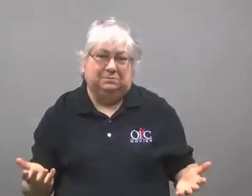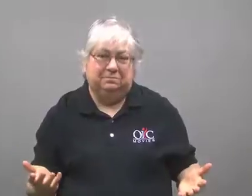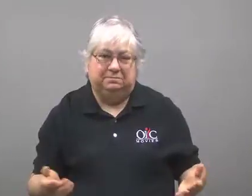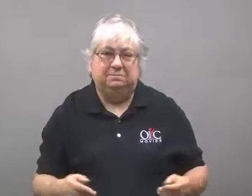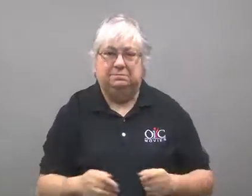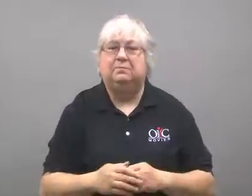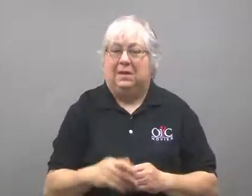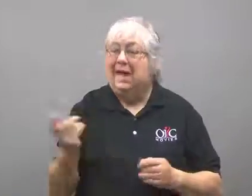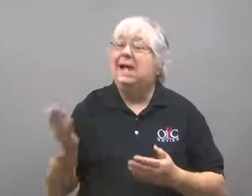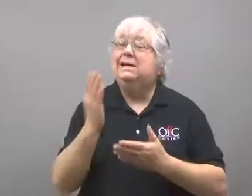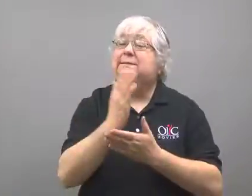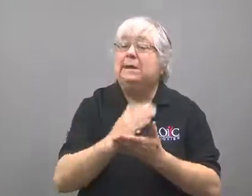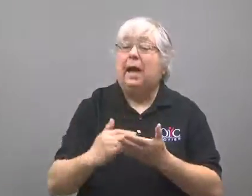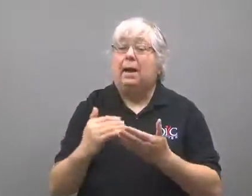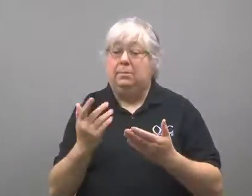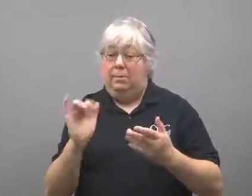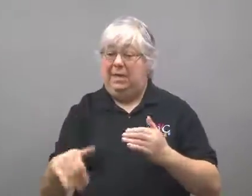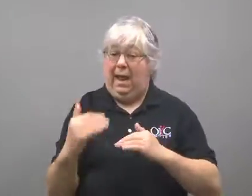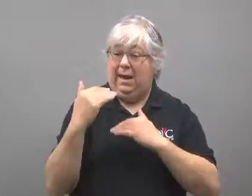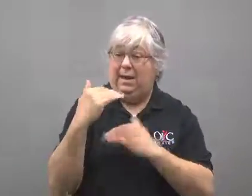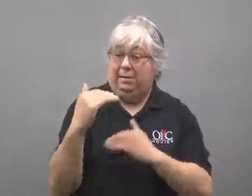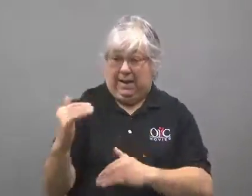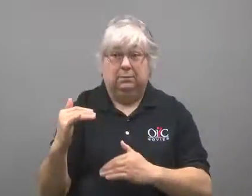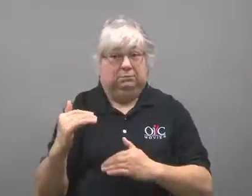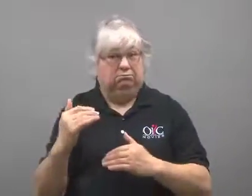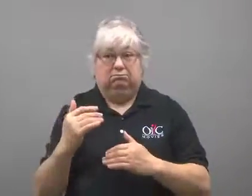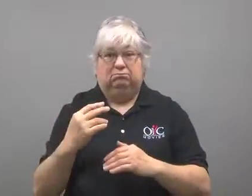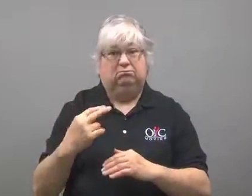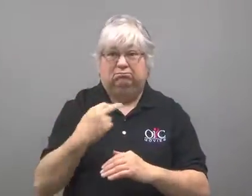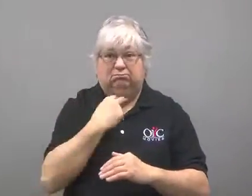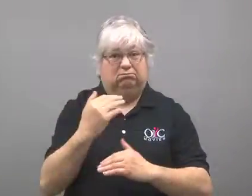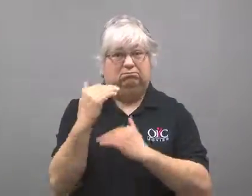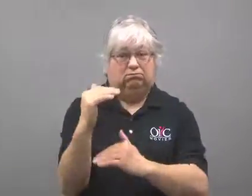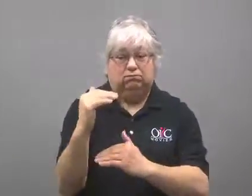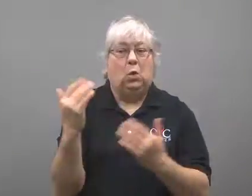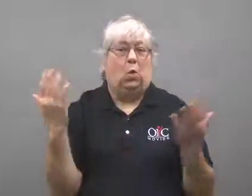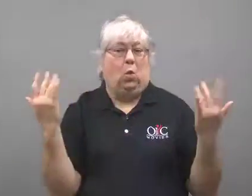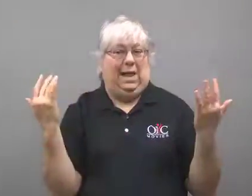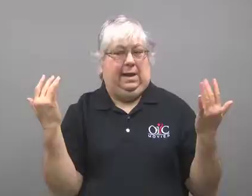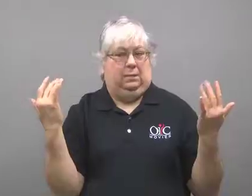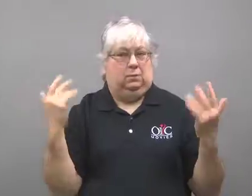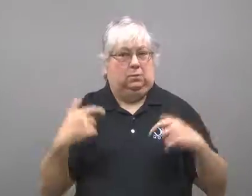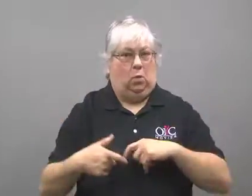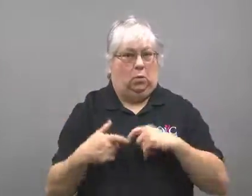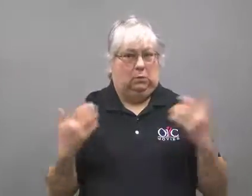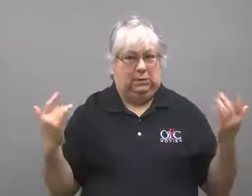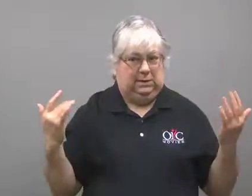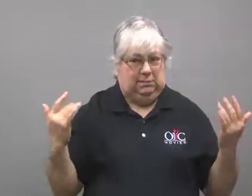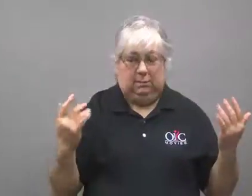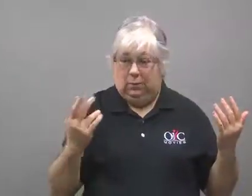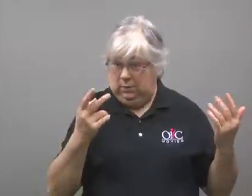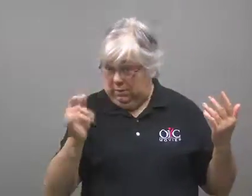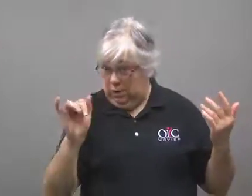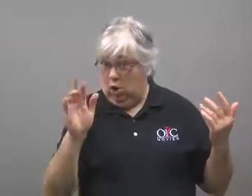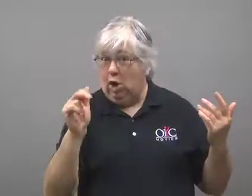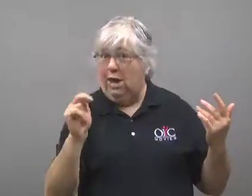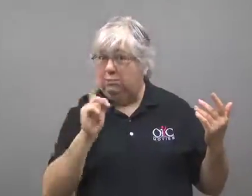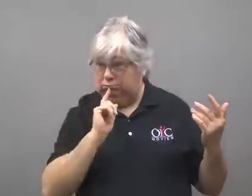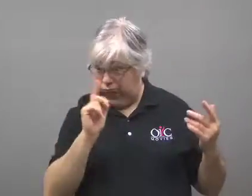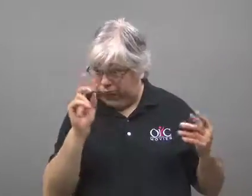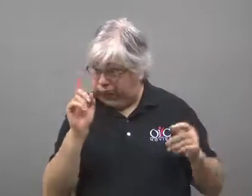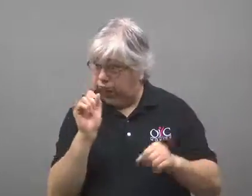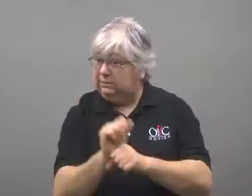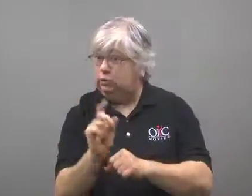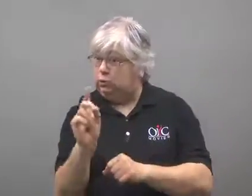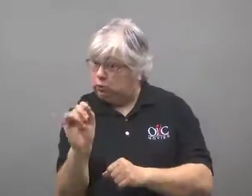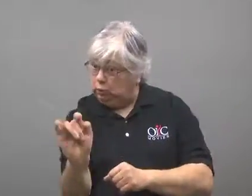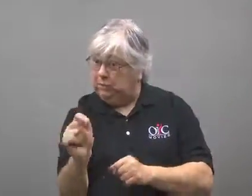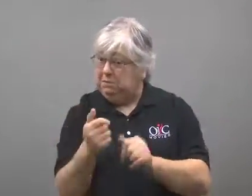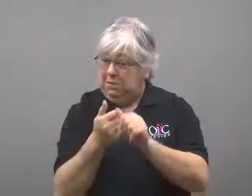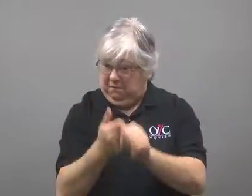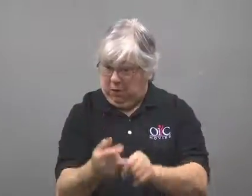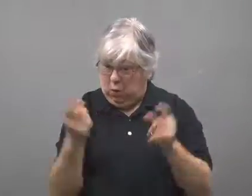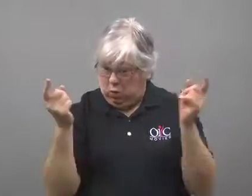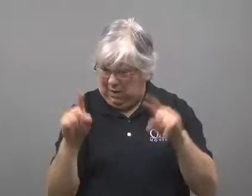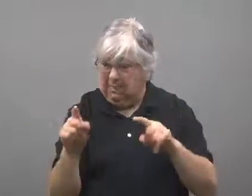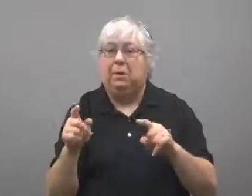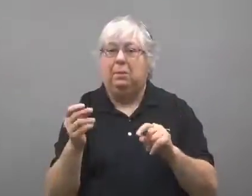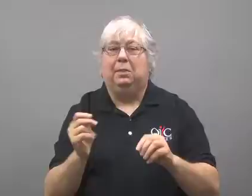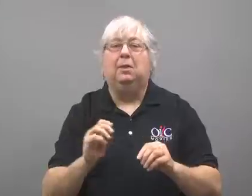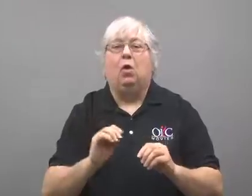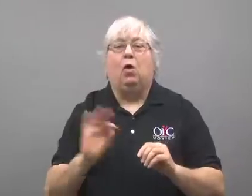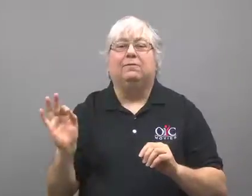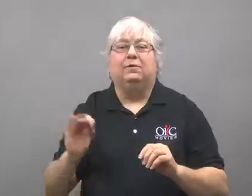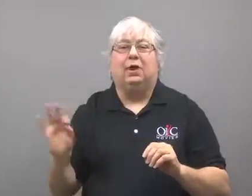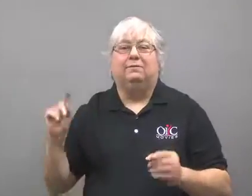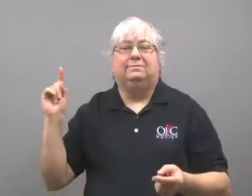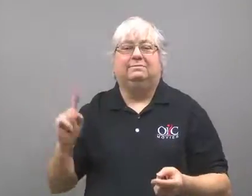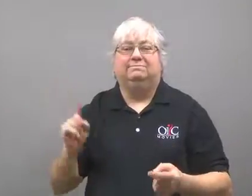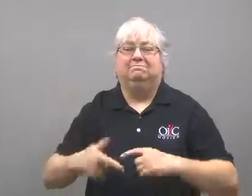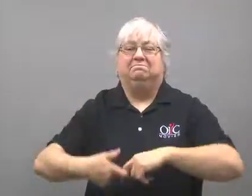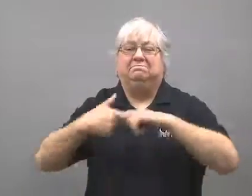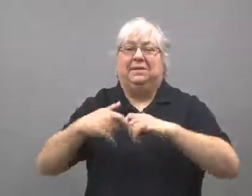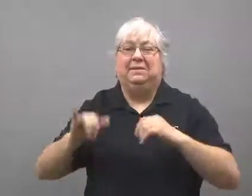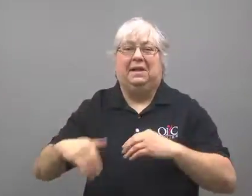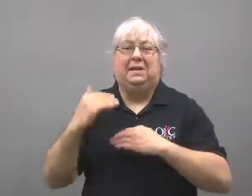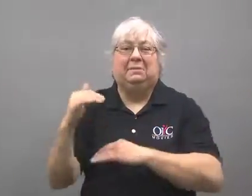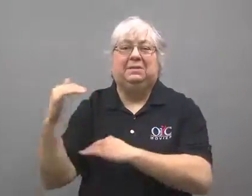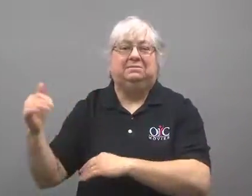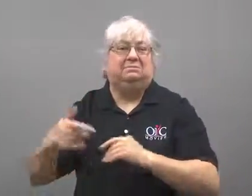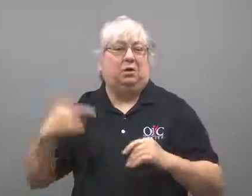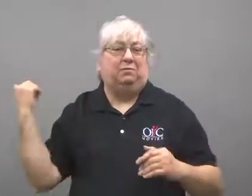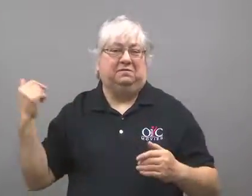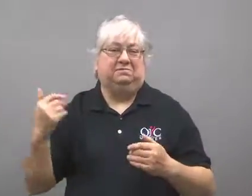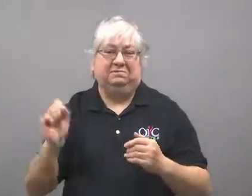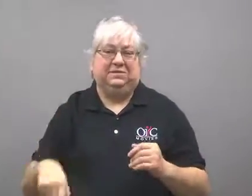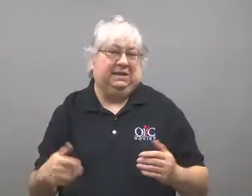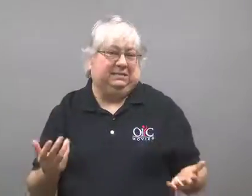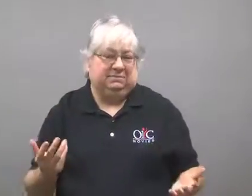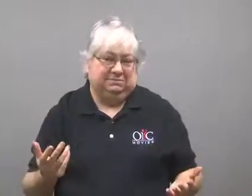Some sanctions will not be lifted until it's confirmed that Iran has complied.